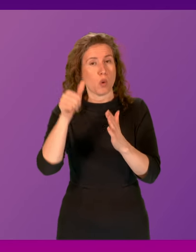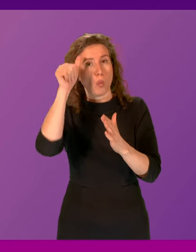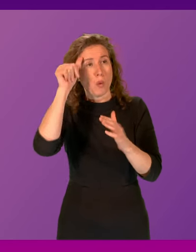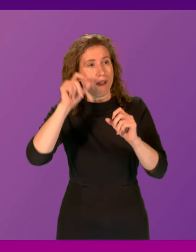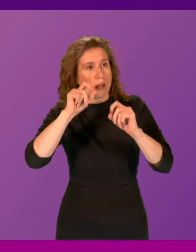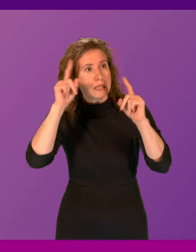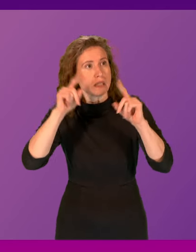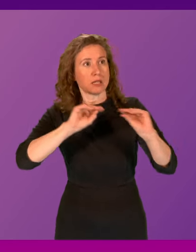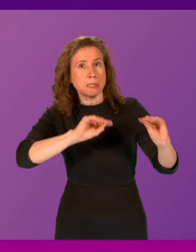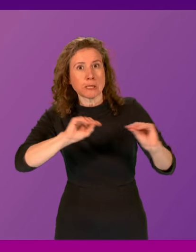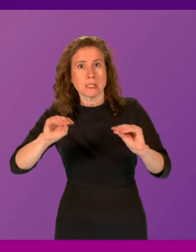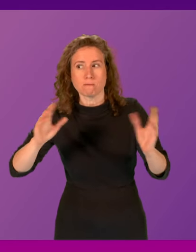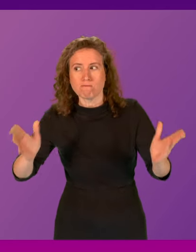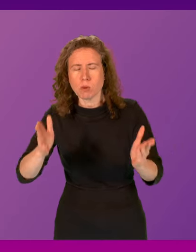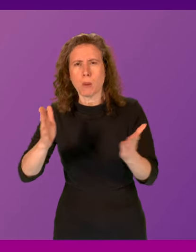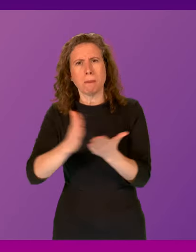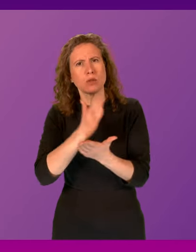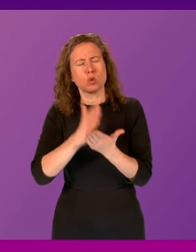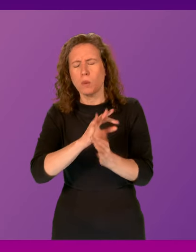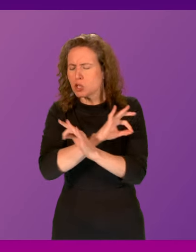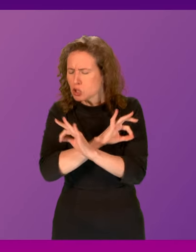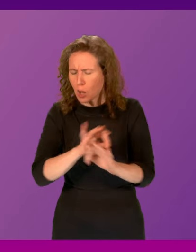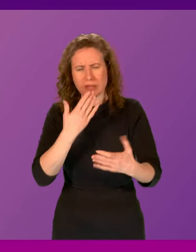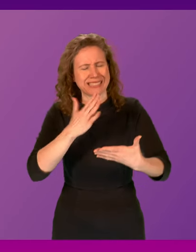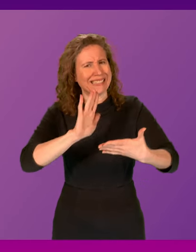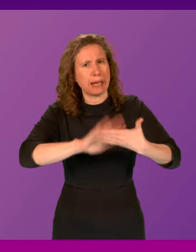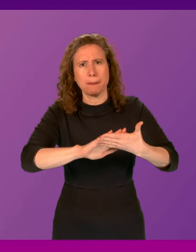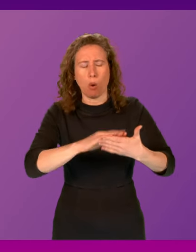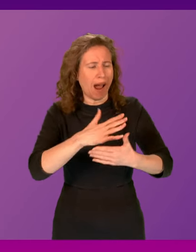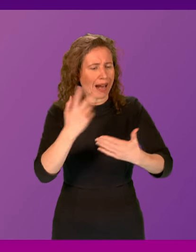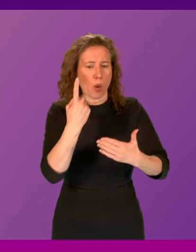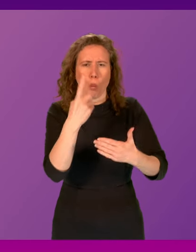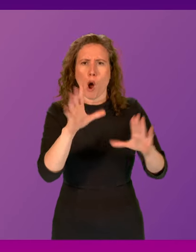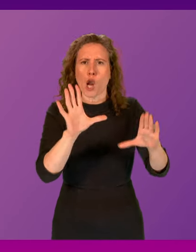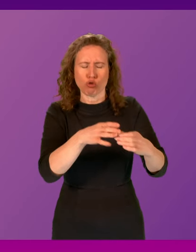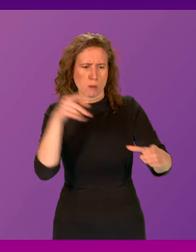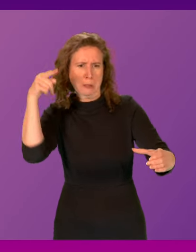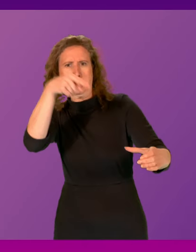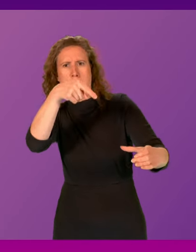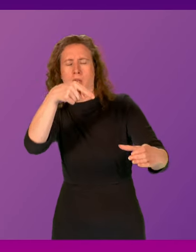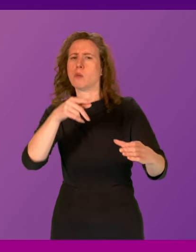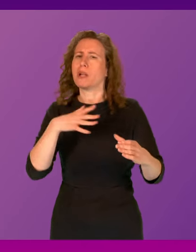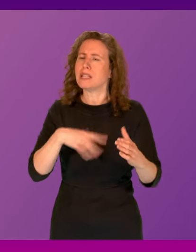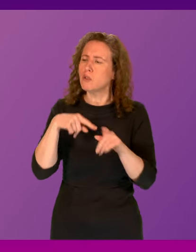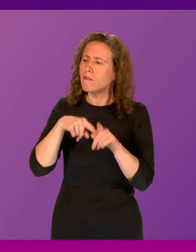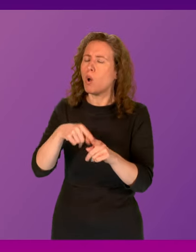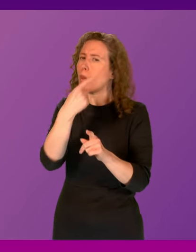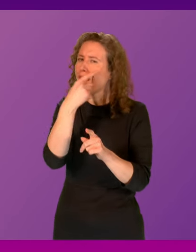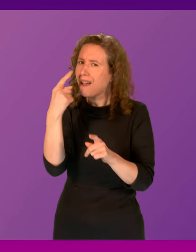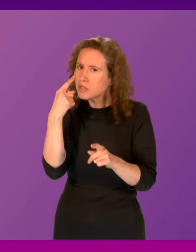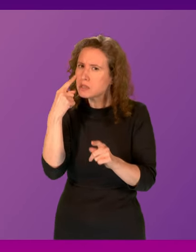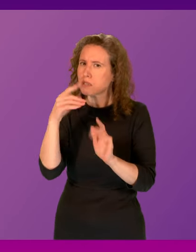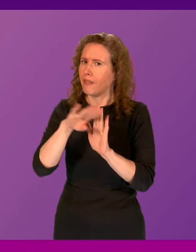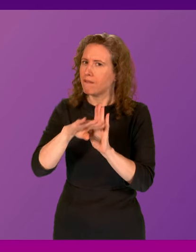it is exceptionally important that there is no stigmatisation of any communities whatsoever. Let us stick to the evidence and the facts about who are the victims and,